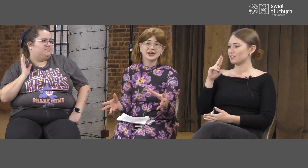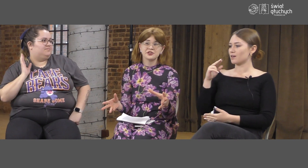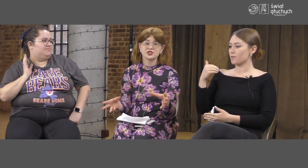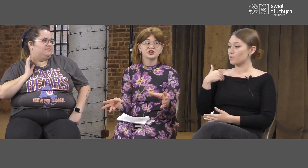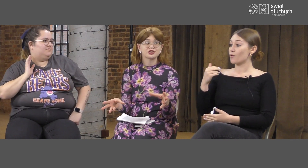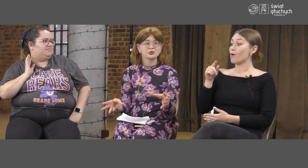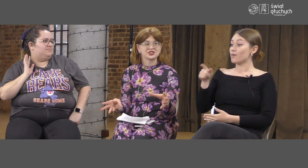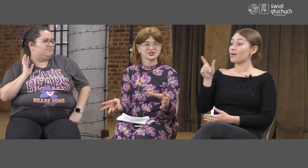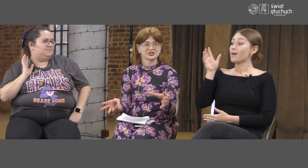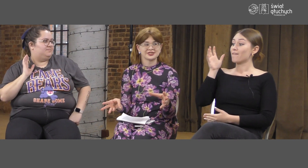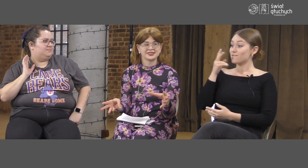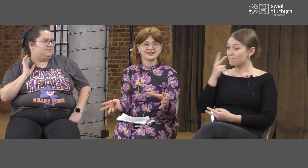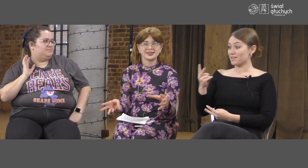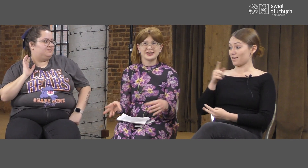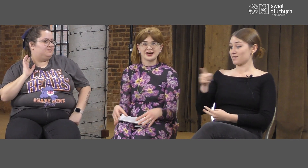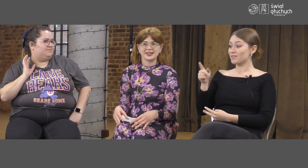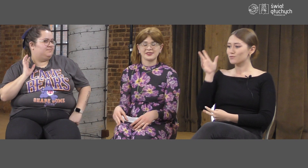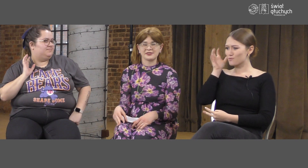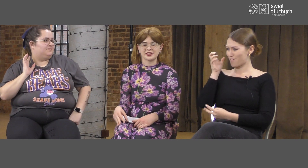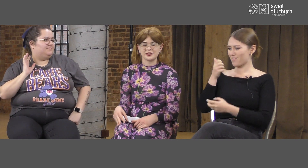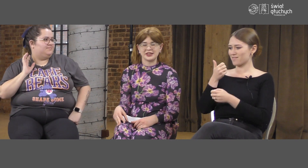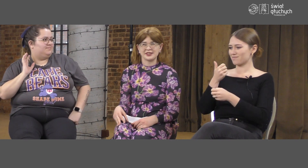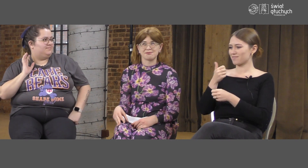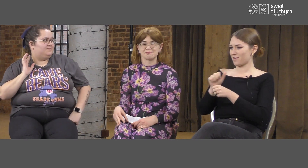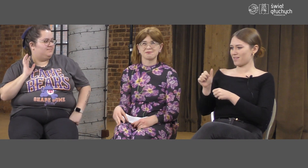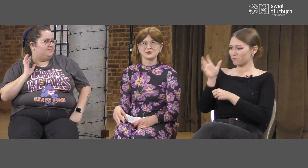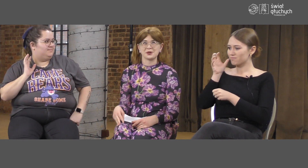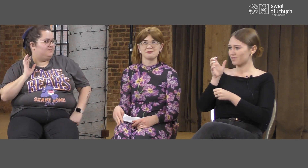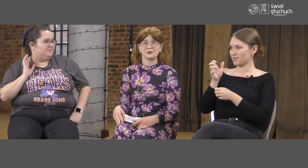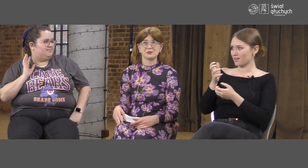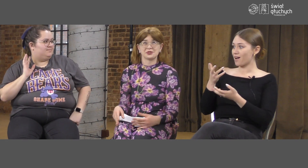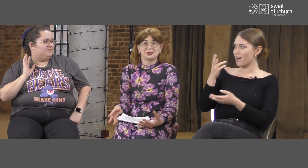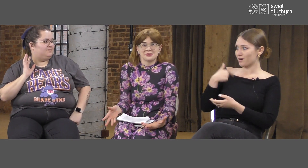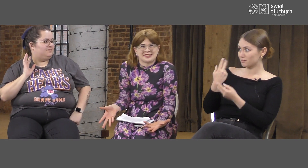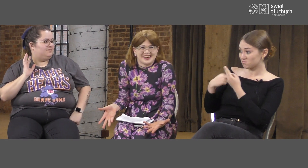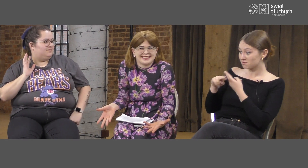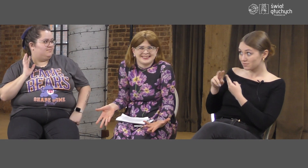"You can hear that you can't hear." And I would think, "Well, yeah, because I can’t hear!"